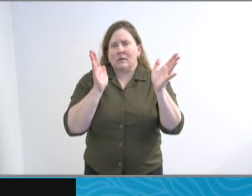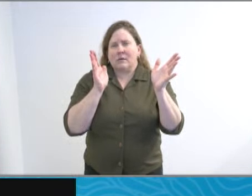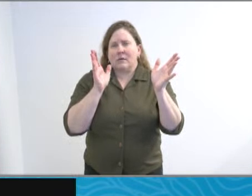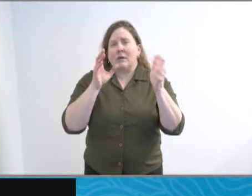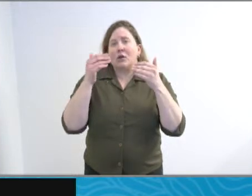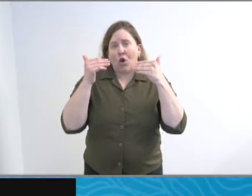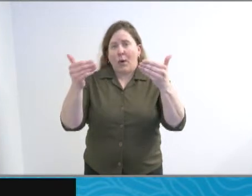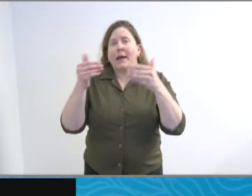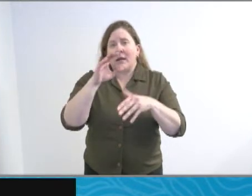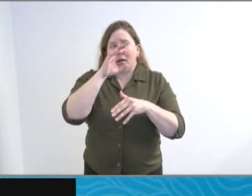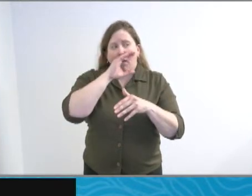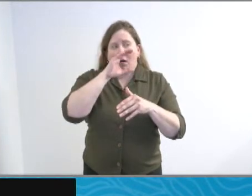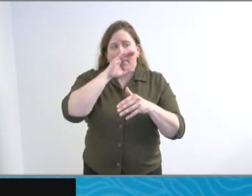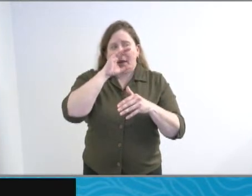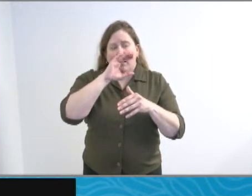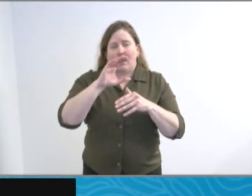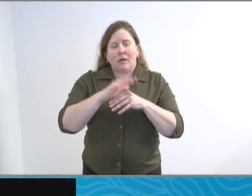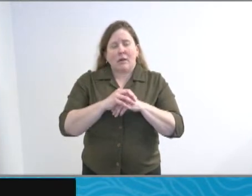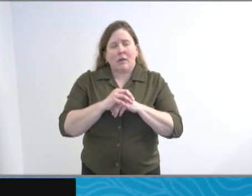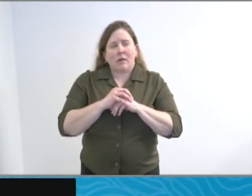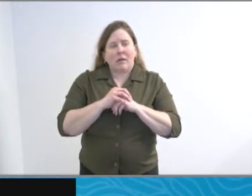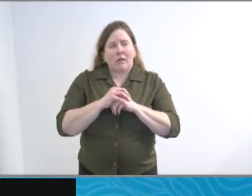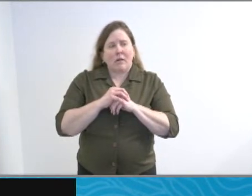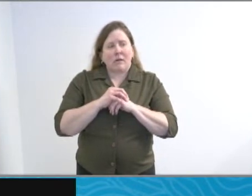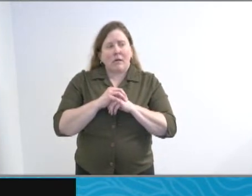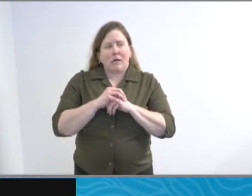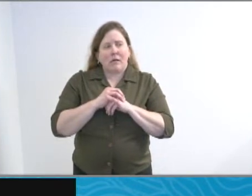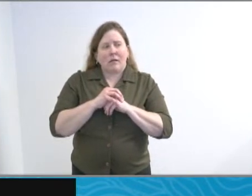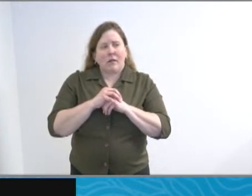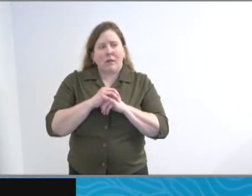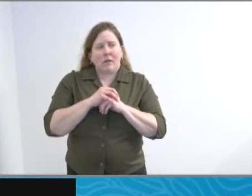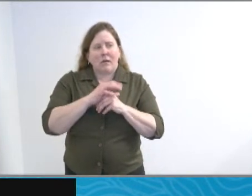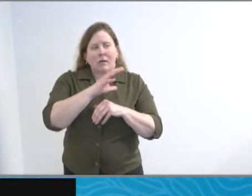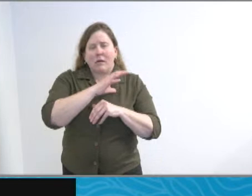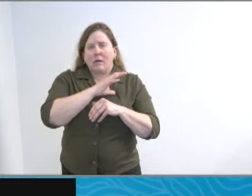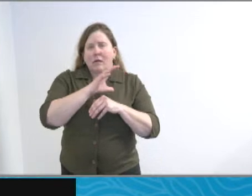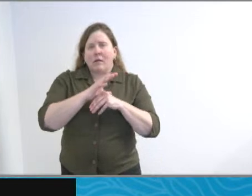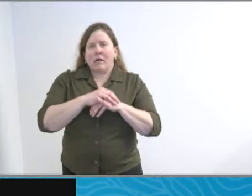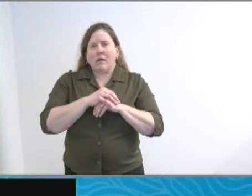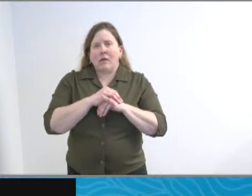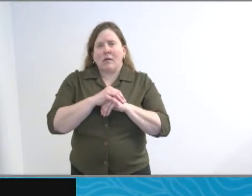So what you see in the middle now is are those arrows pointing to basically engagement